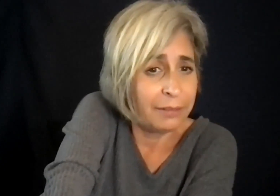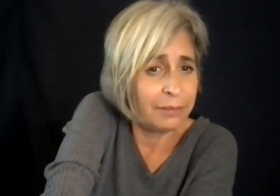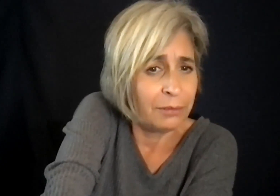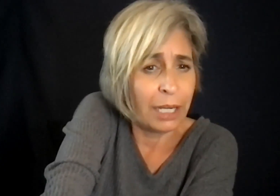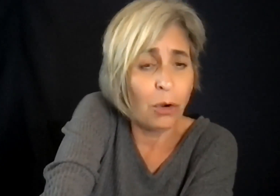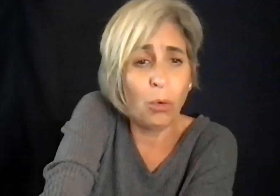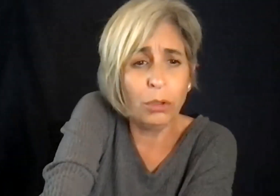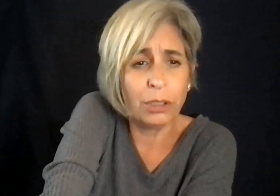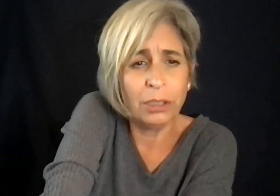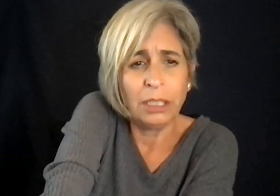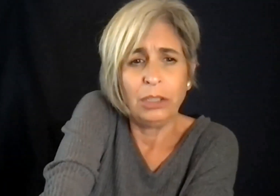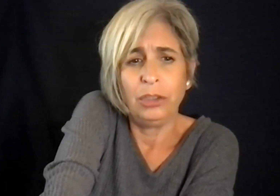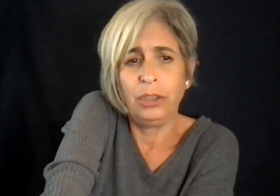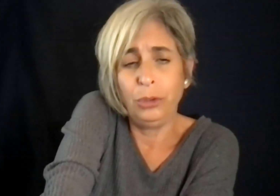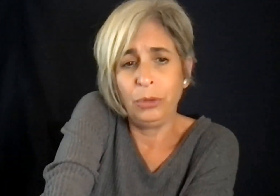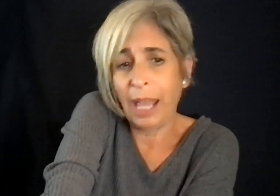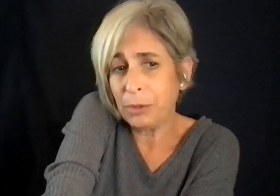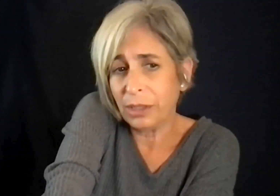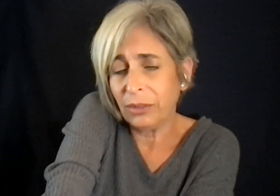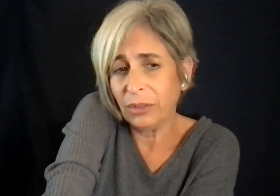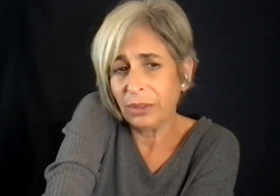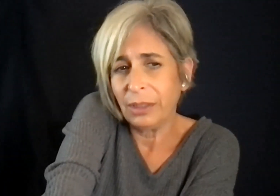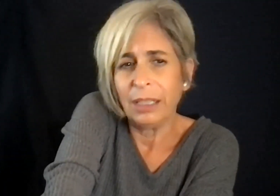right, or to use captions.